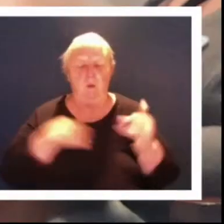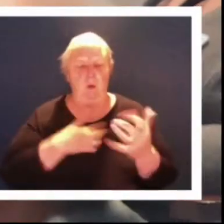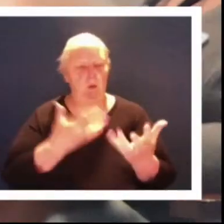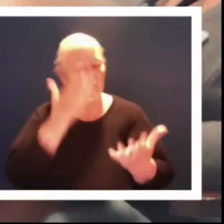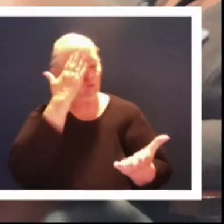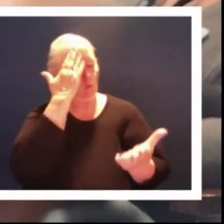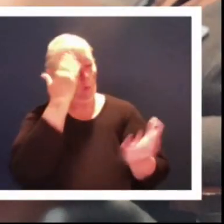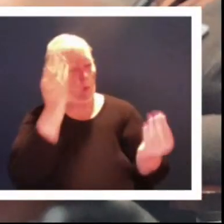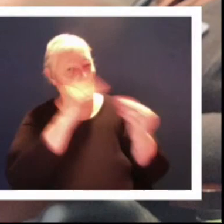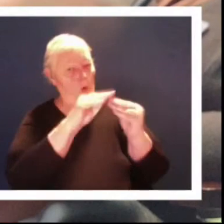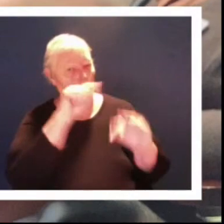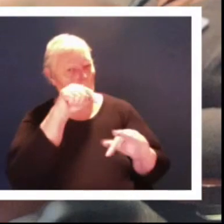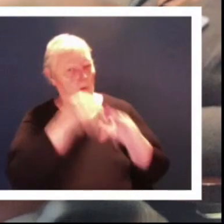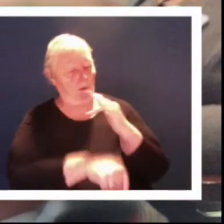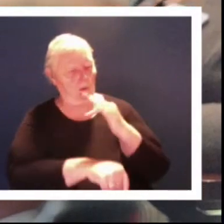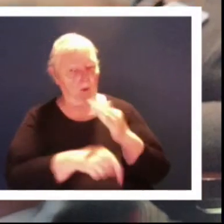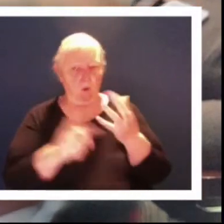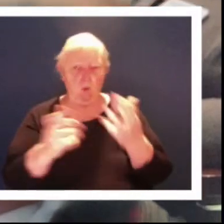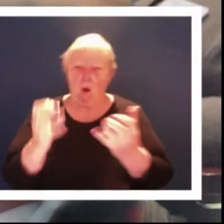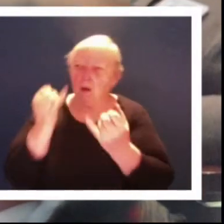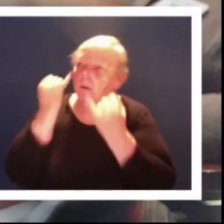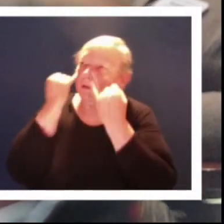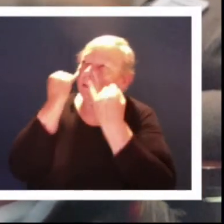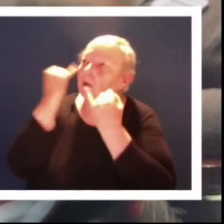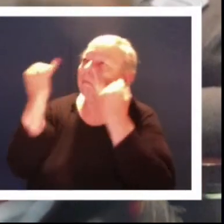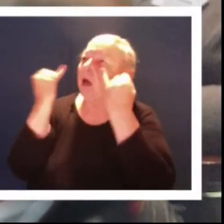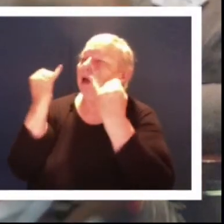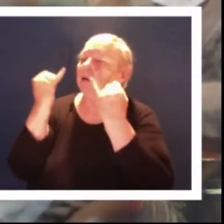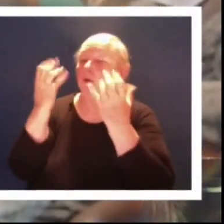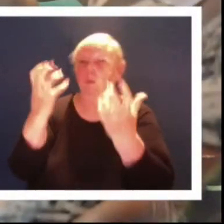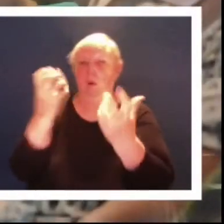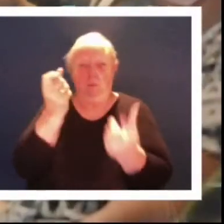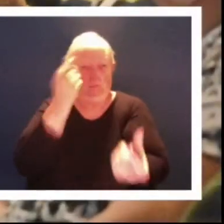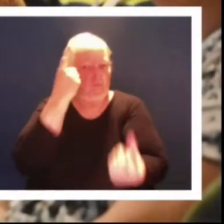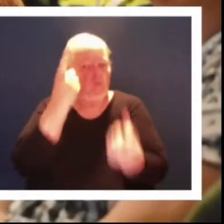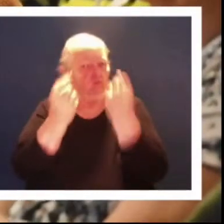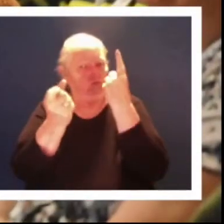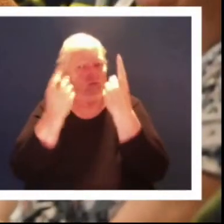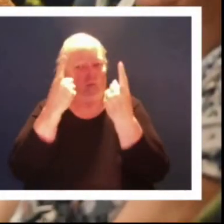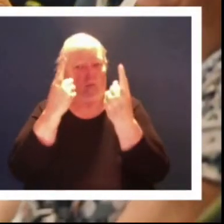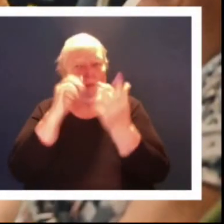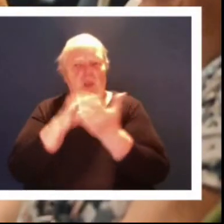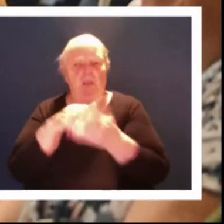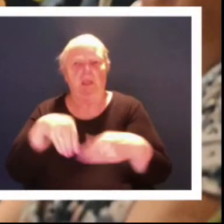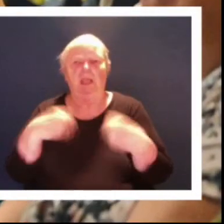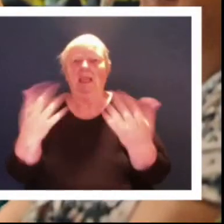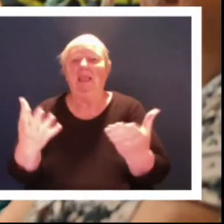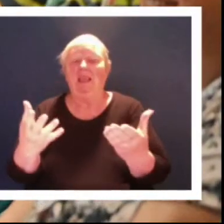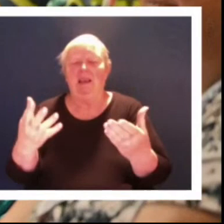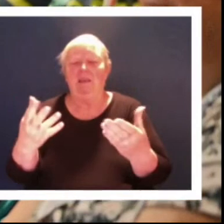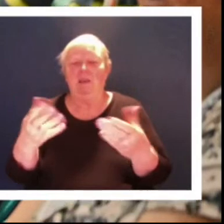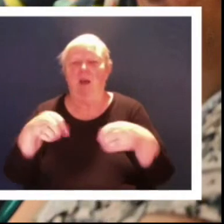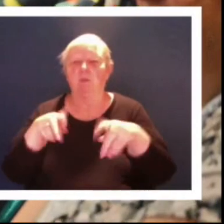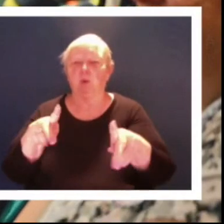And TEDx events are organized to provide opportunities to connect us with ideas worth spreading.